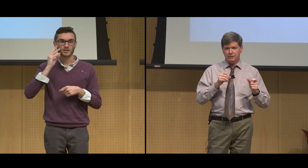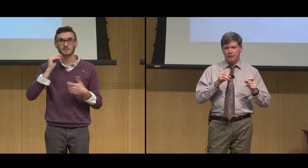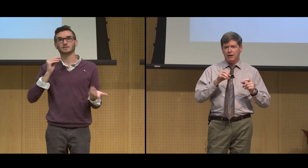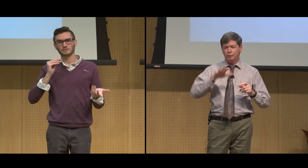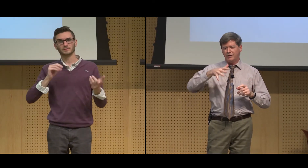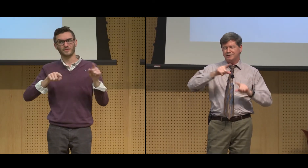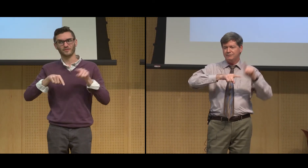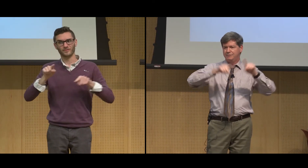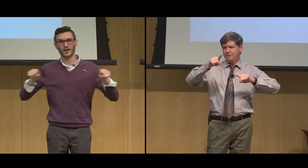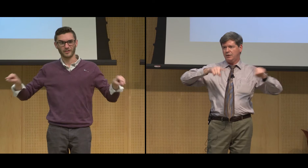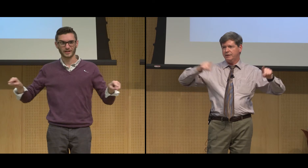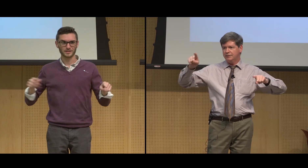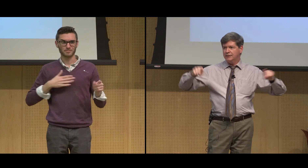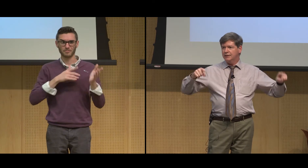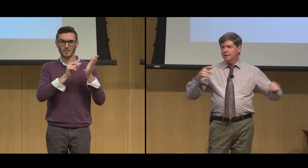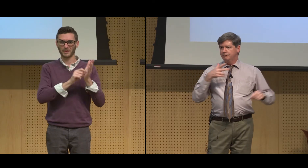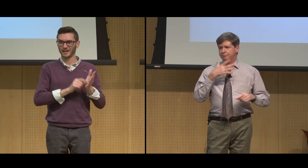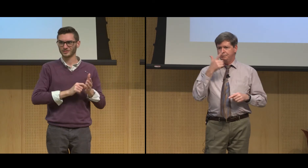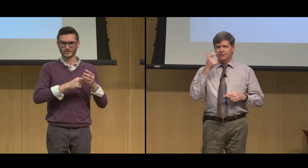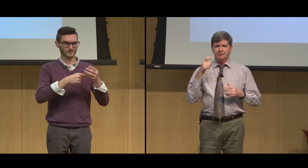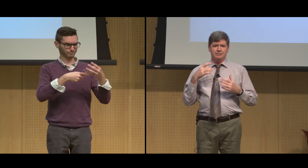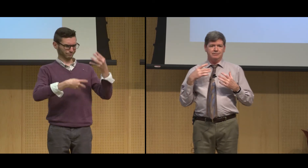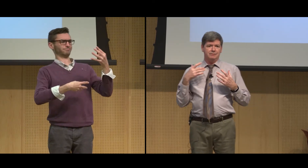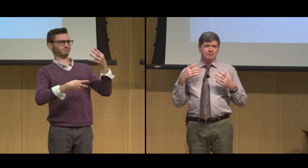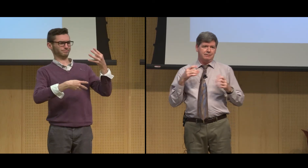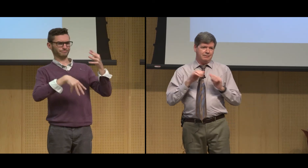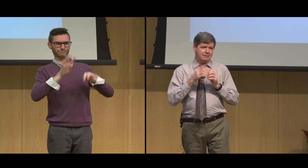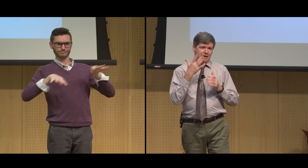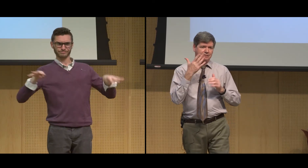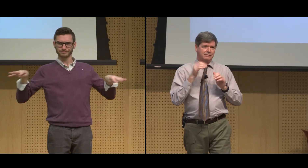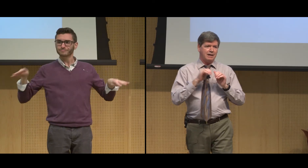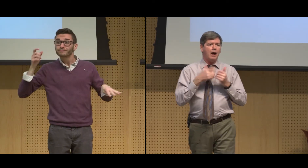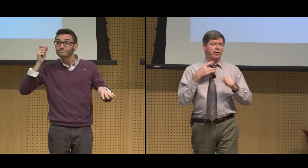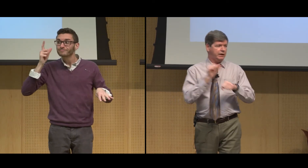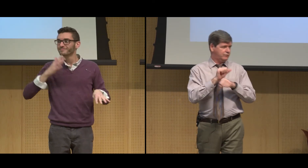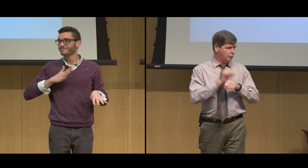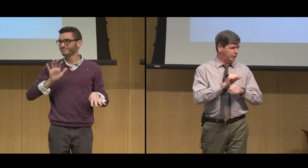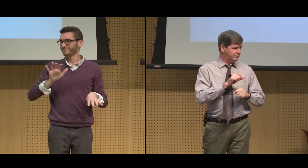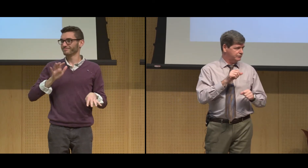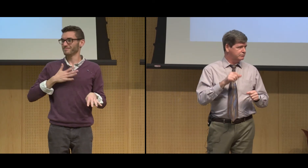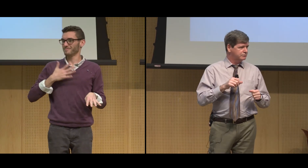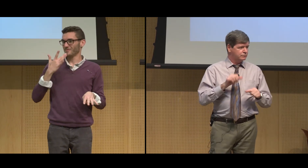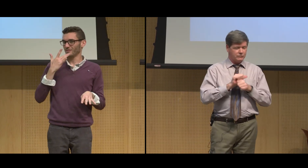are relatively varied because that's how I like to work, to collaborate